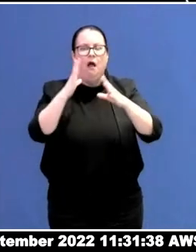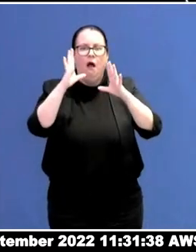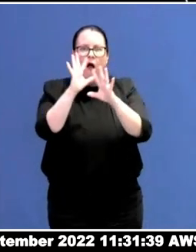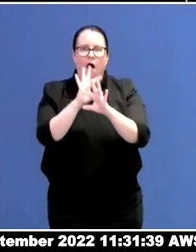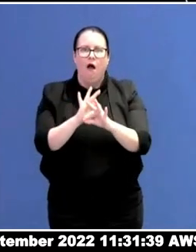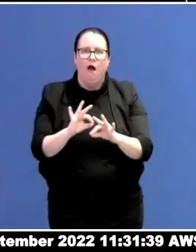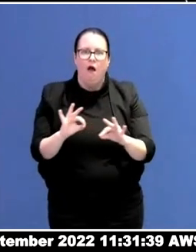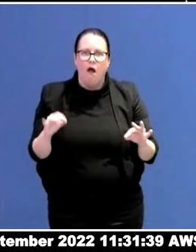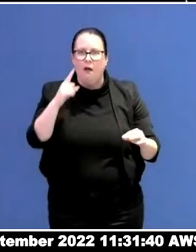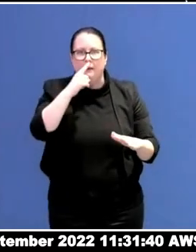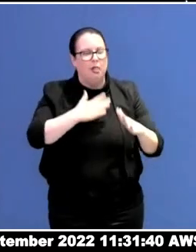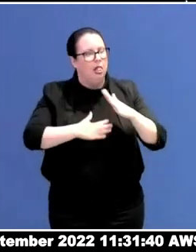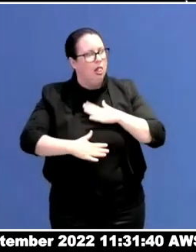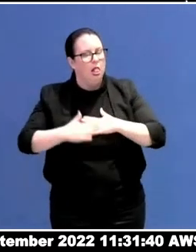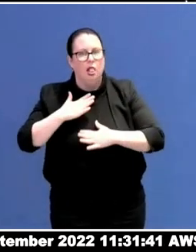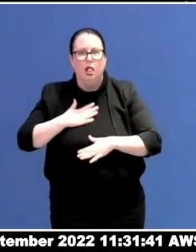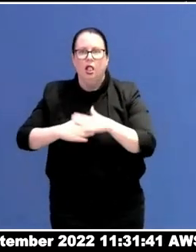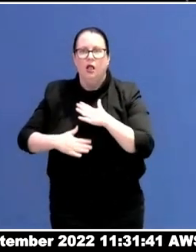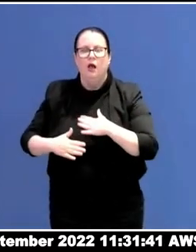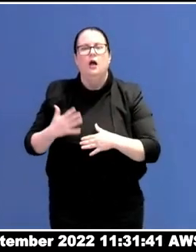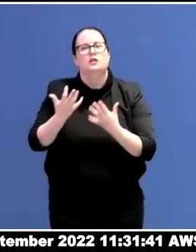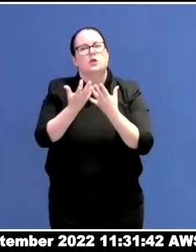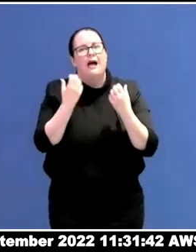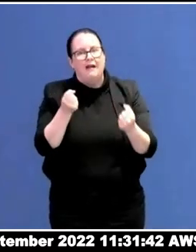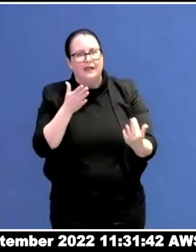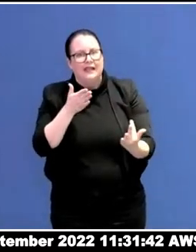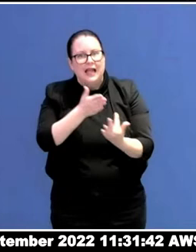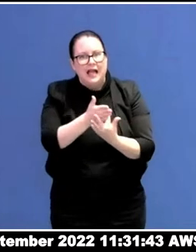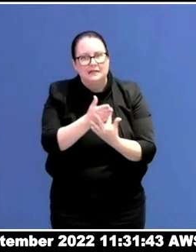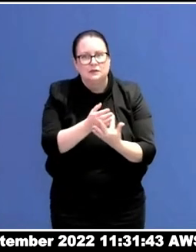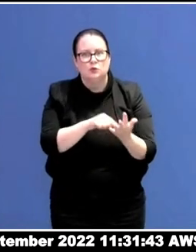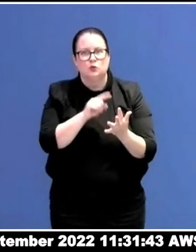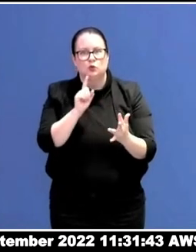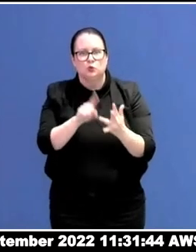So, having access to the units, having access to the detention unit, where, you